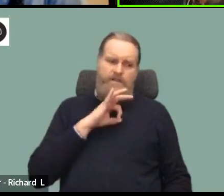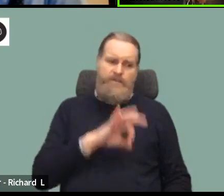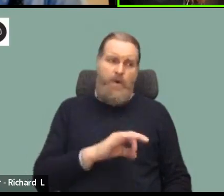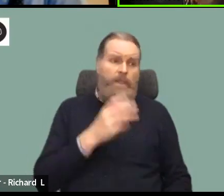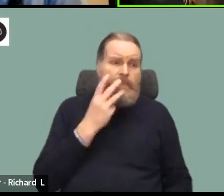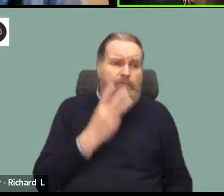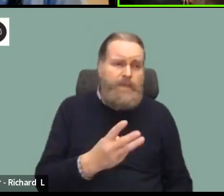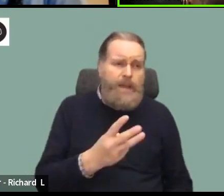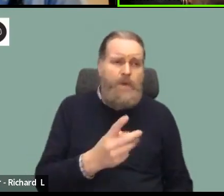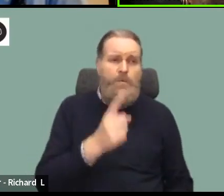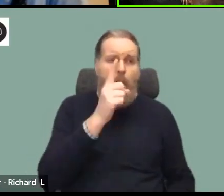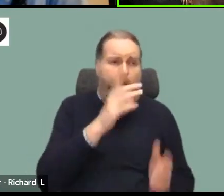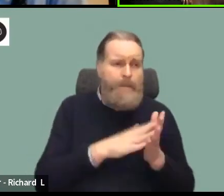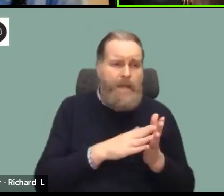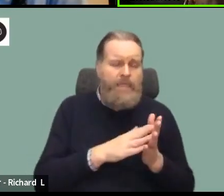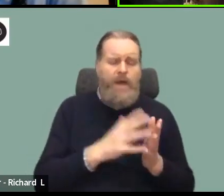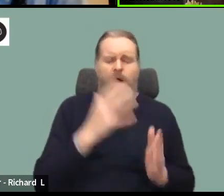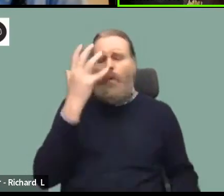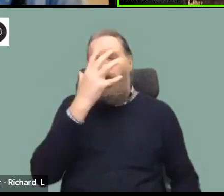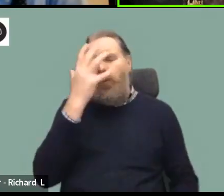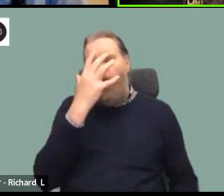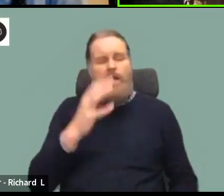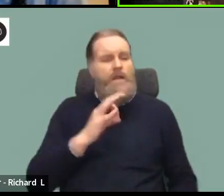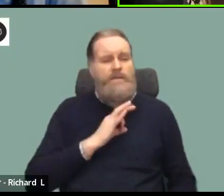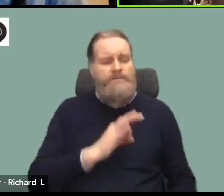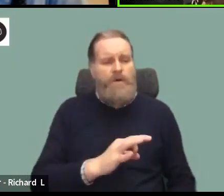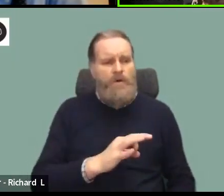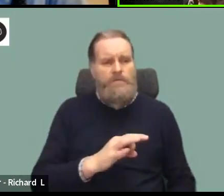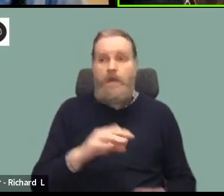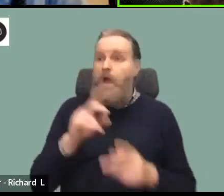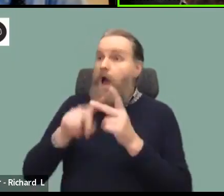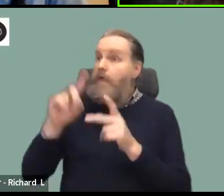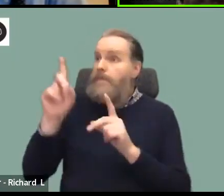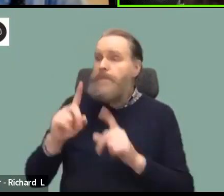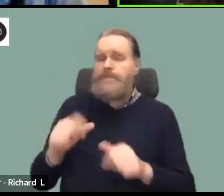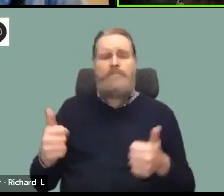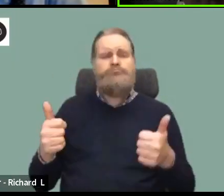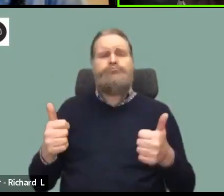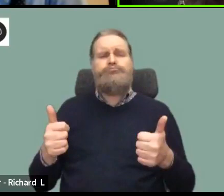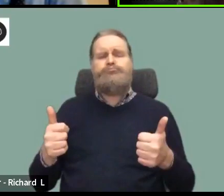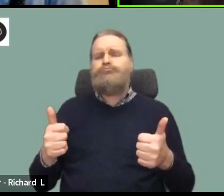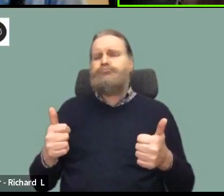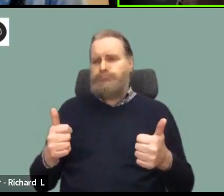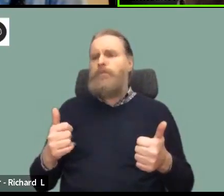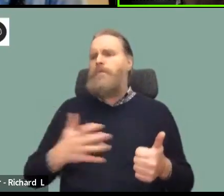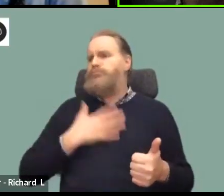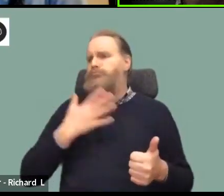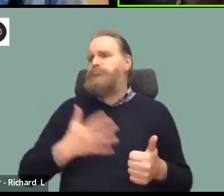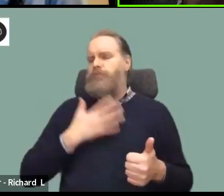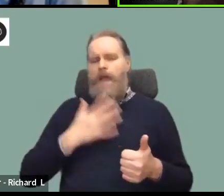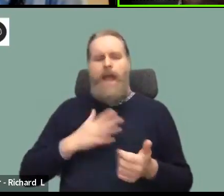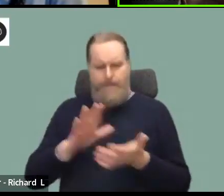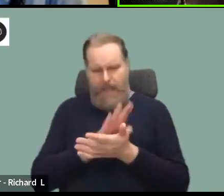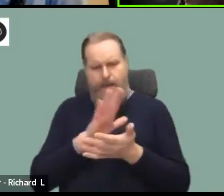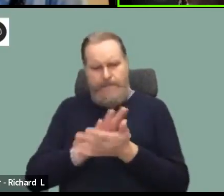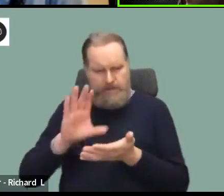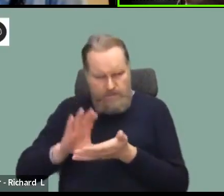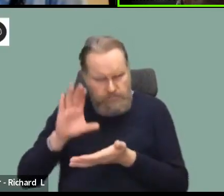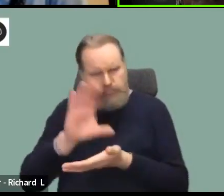saying equally there lots of people saying I'm more than happy to contribute five pounds a month in fact. , I would , I would be prepared to contribute , I would be prepared to contribute more they're also saying people saying that they